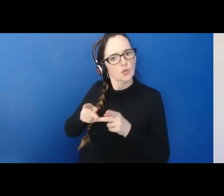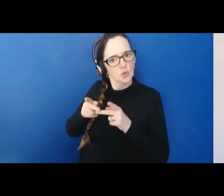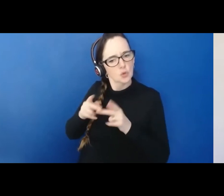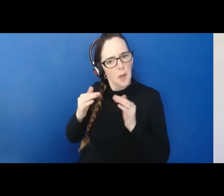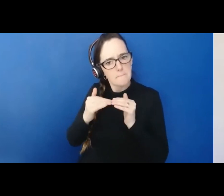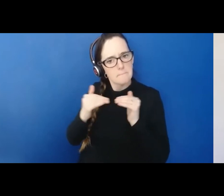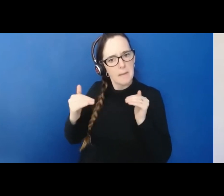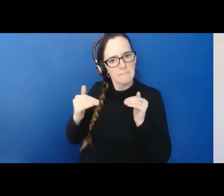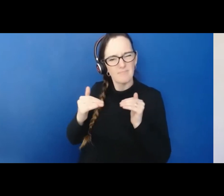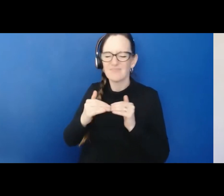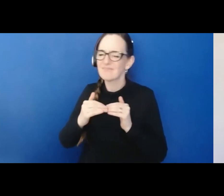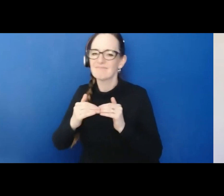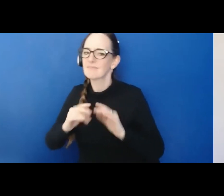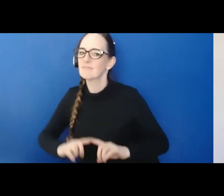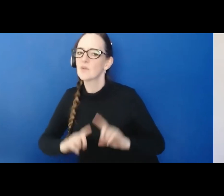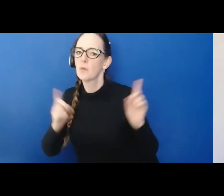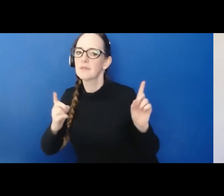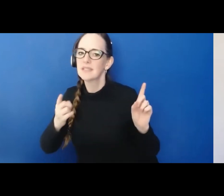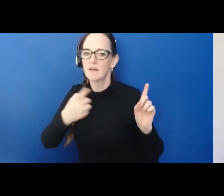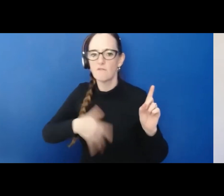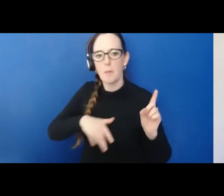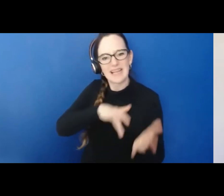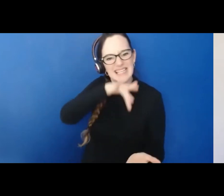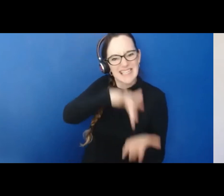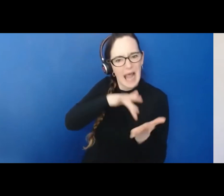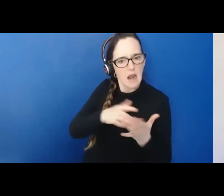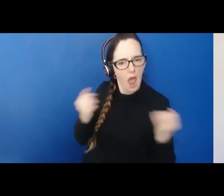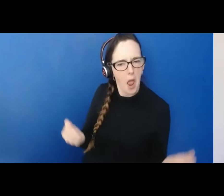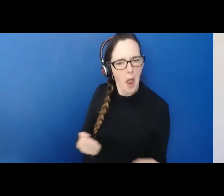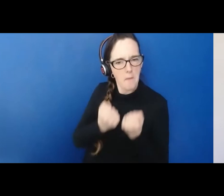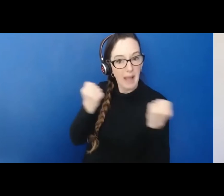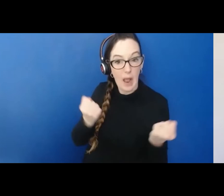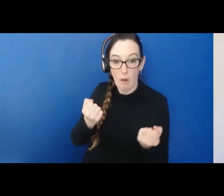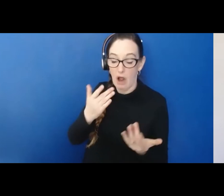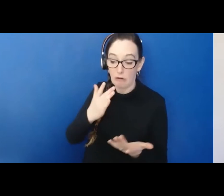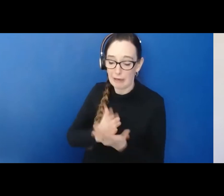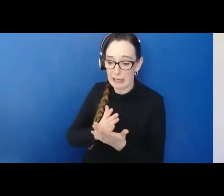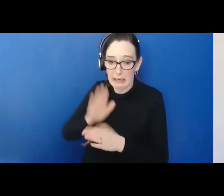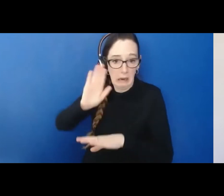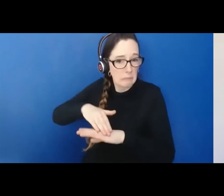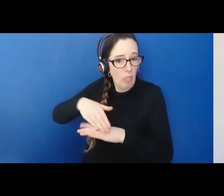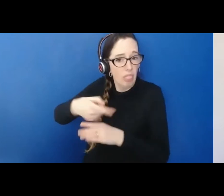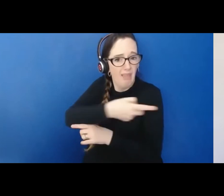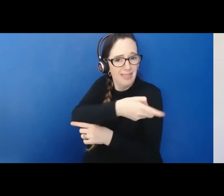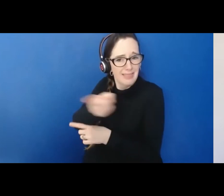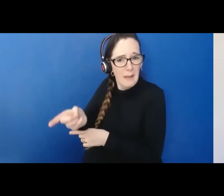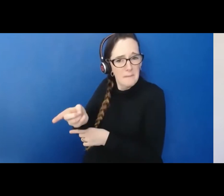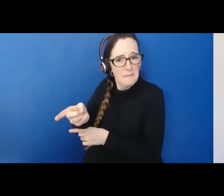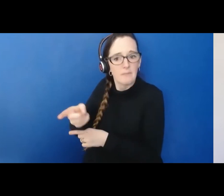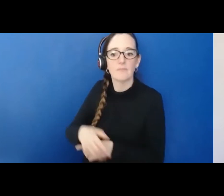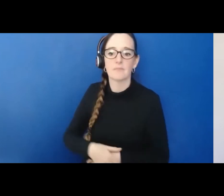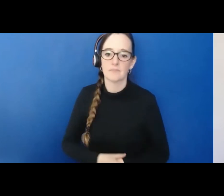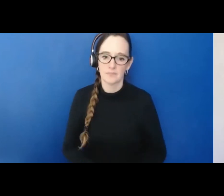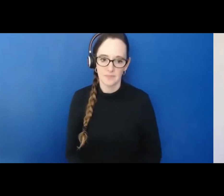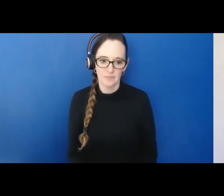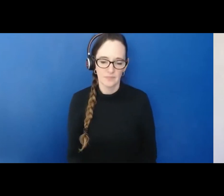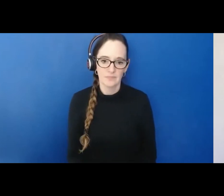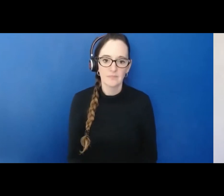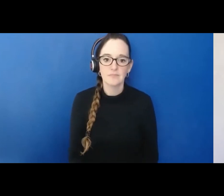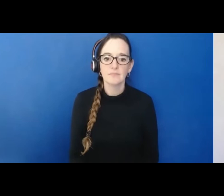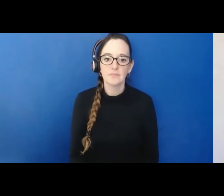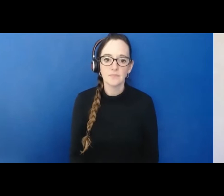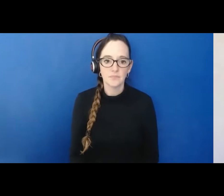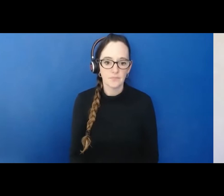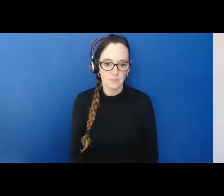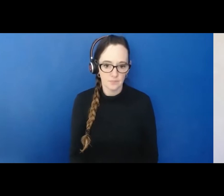systems designed from the centre that may not have the best interests at heart.